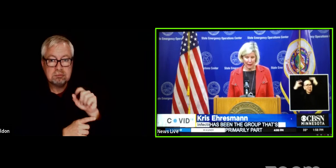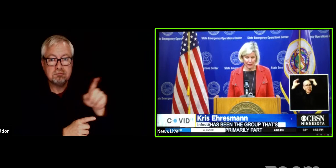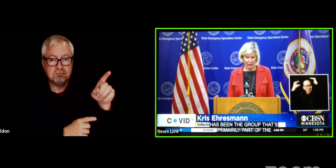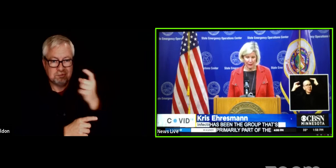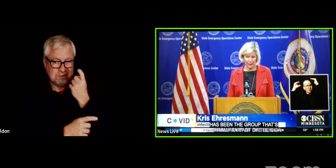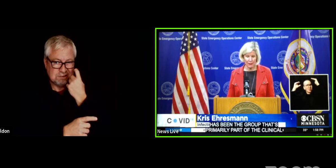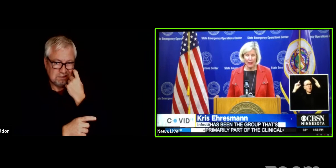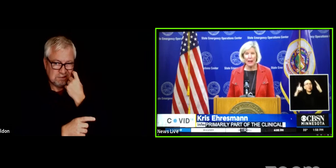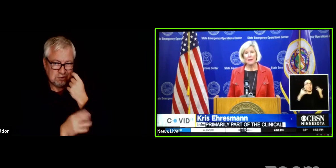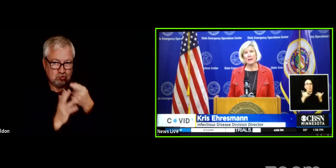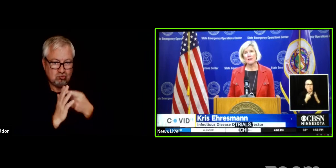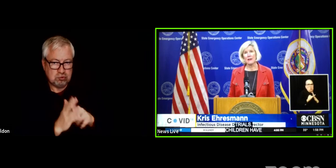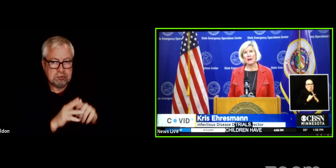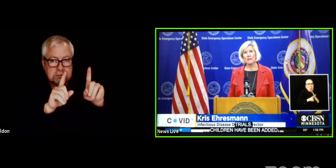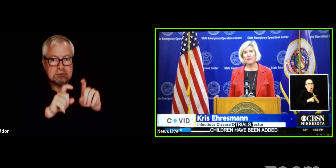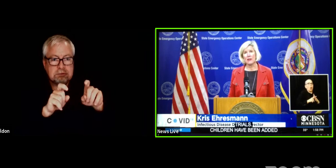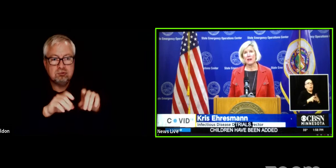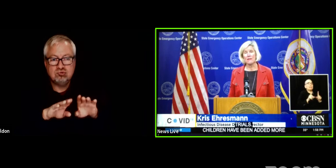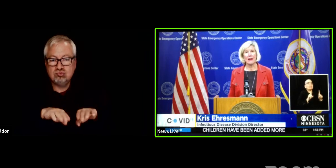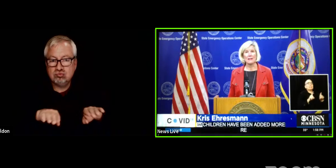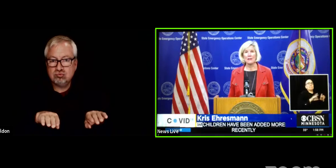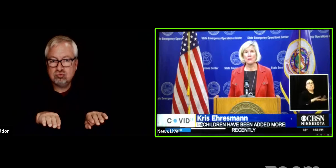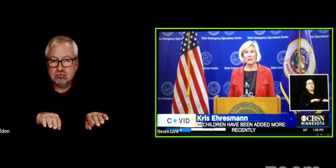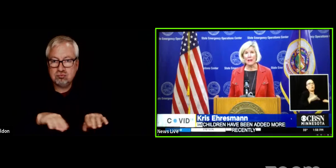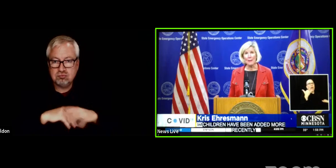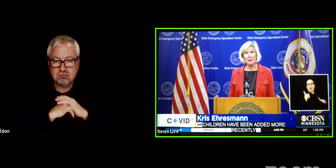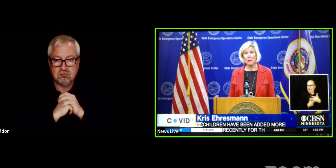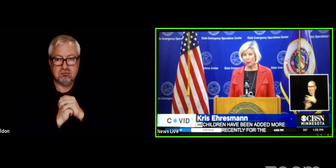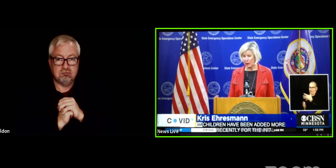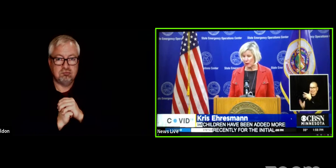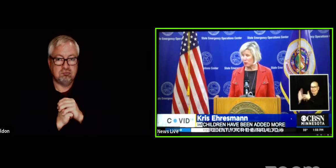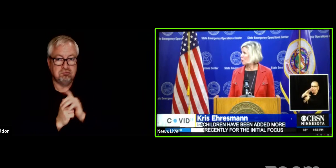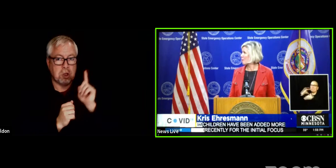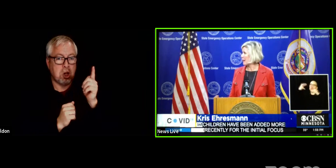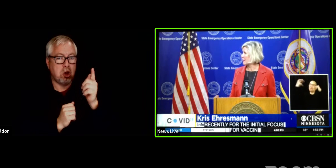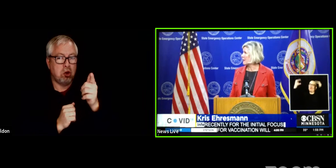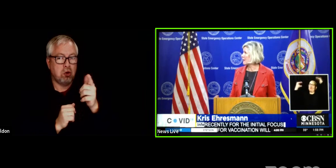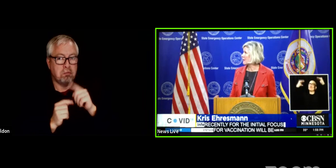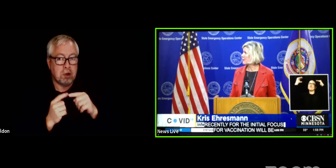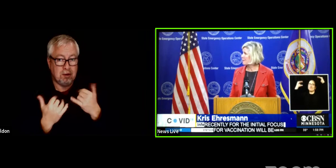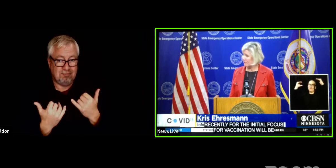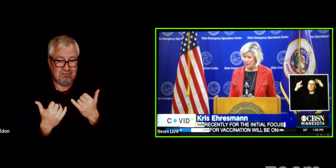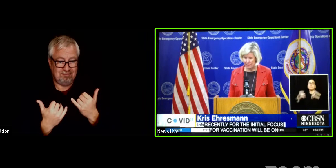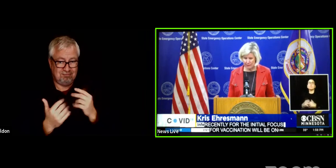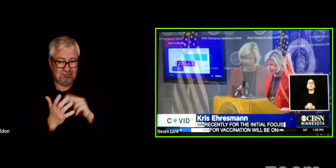ADULT. AS THE GOVERNOR SAID, THE VACCINE WILL NOT BE REQUIRED OR MANDATED.